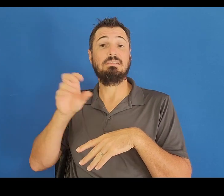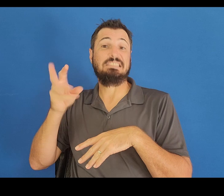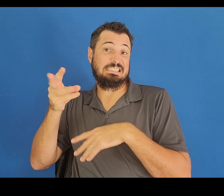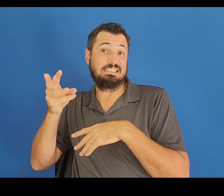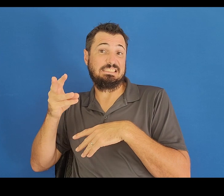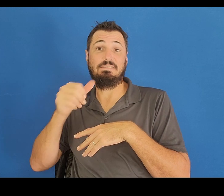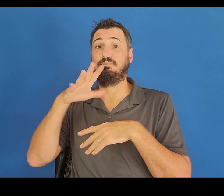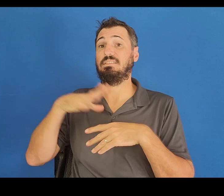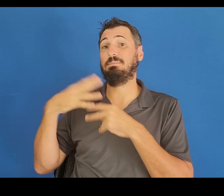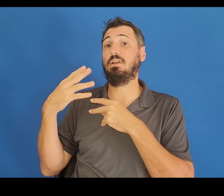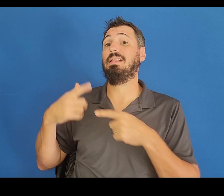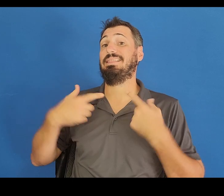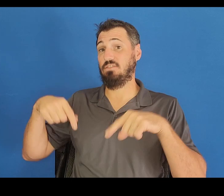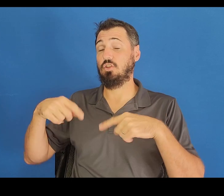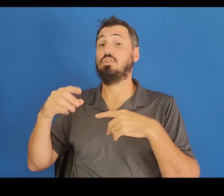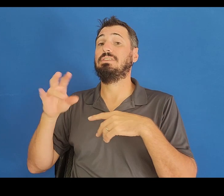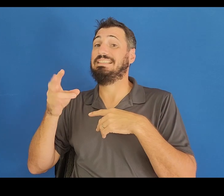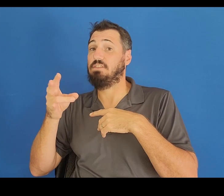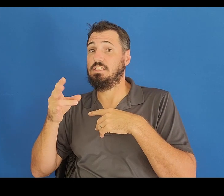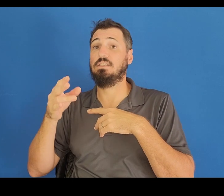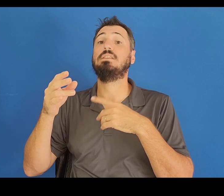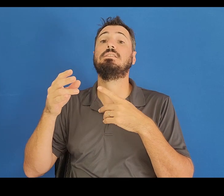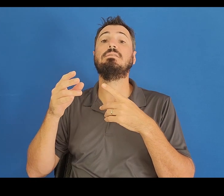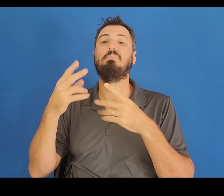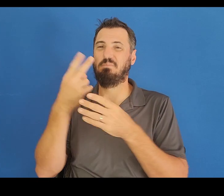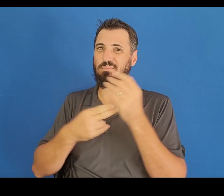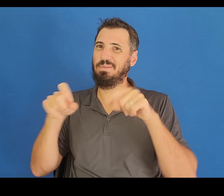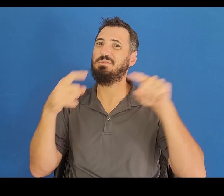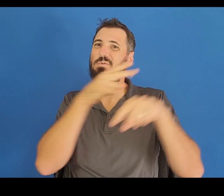his 60s and a female resident in her 70s who were both hospitalized